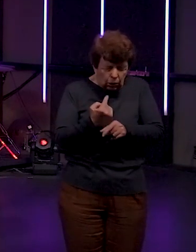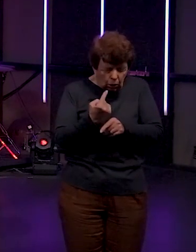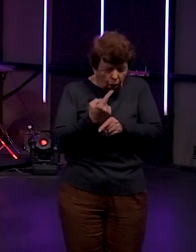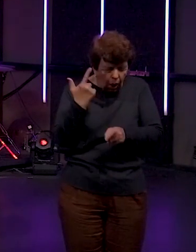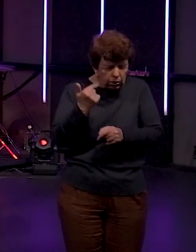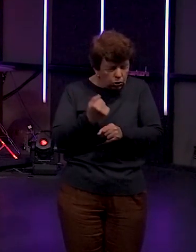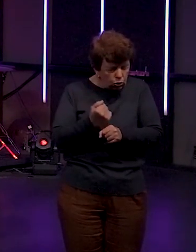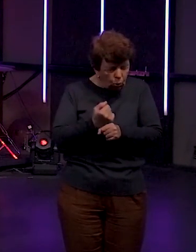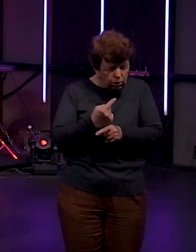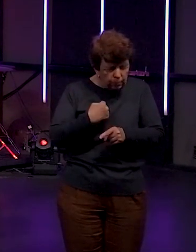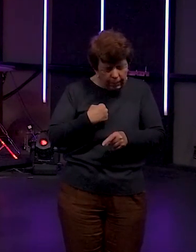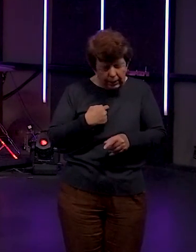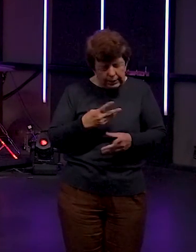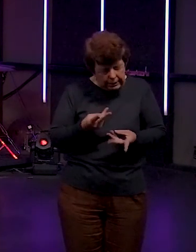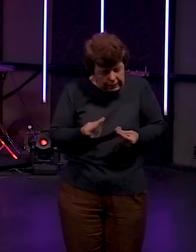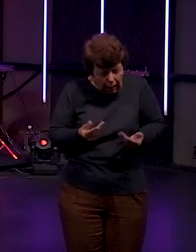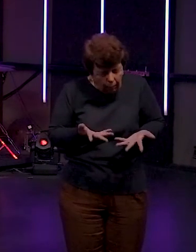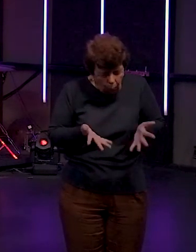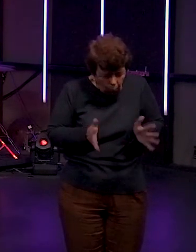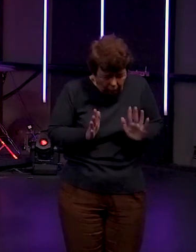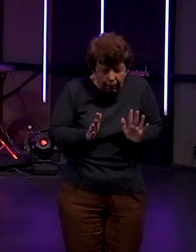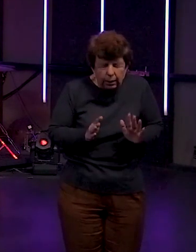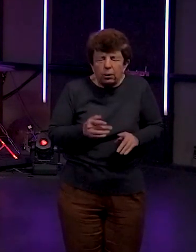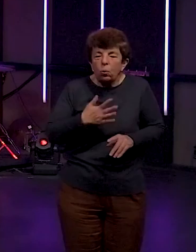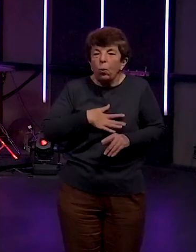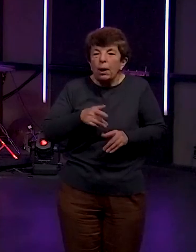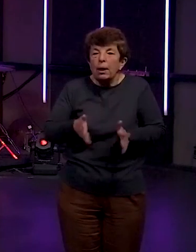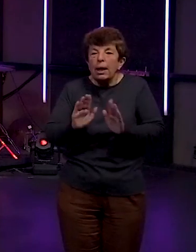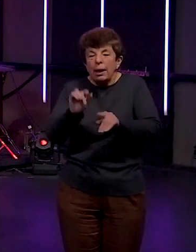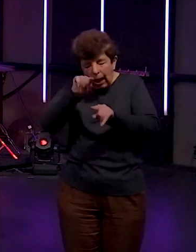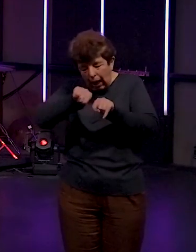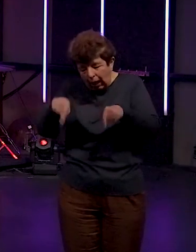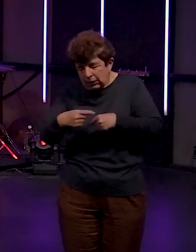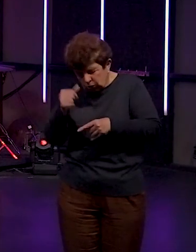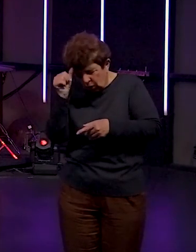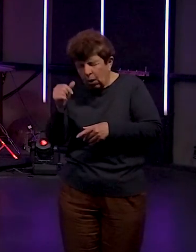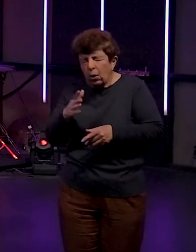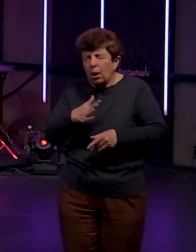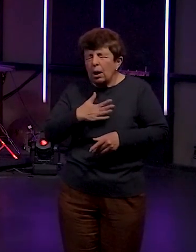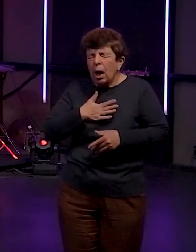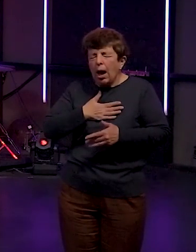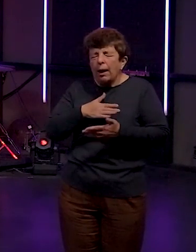significant way and you'd like to let us know or you'd like some further help in